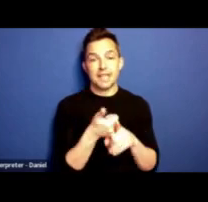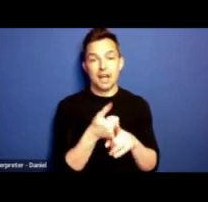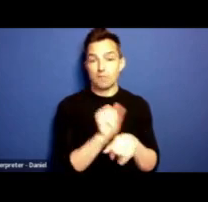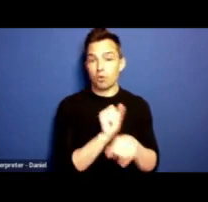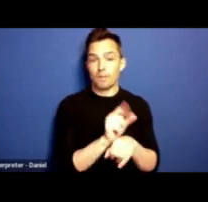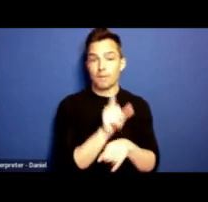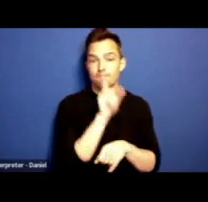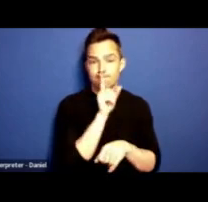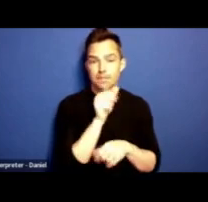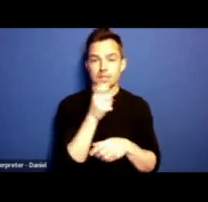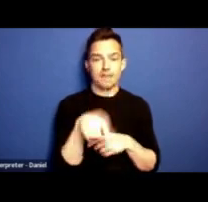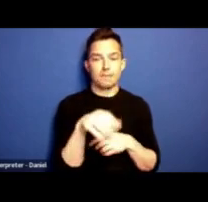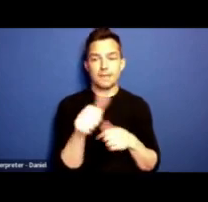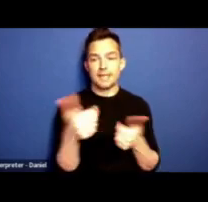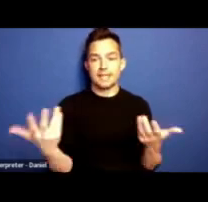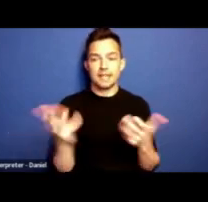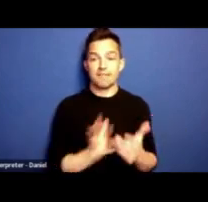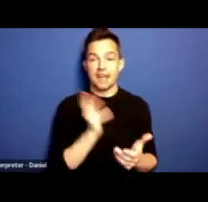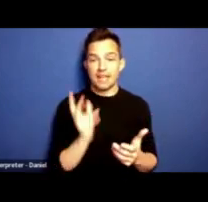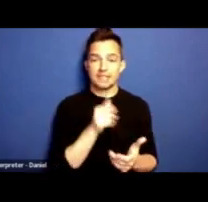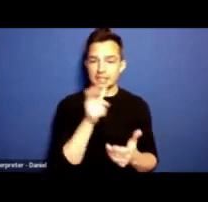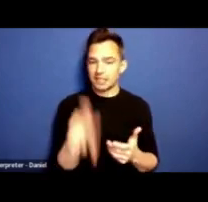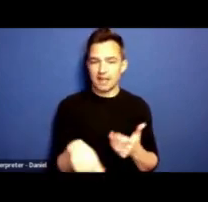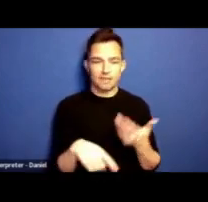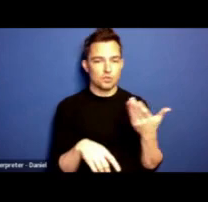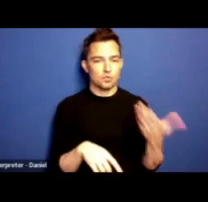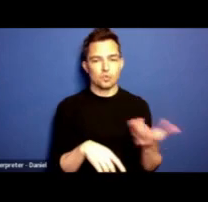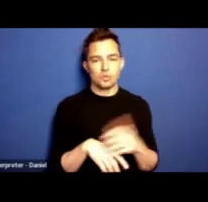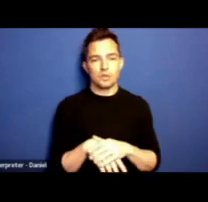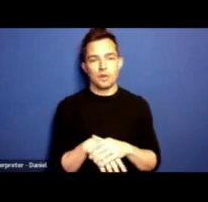need to be anything fancy, right. And so we looked at the